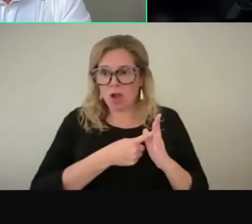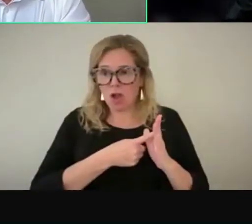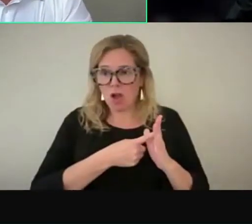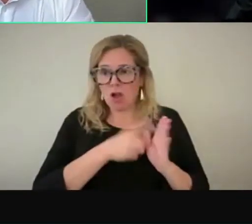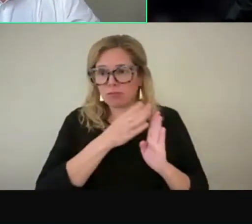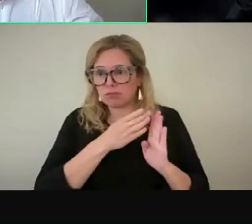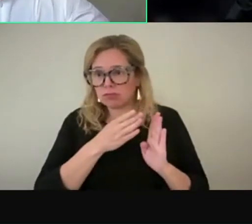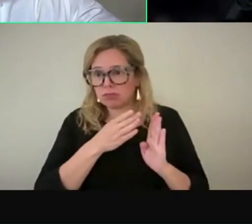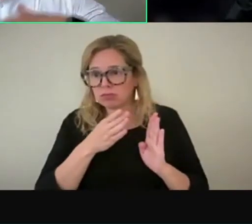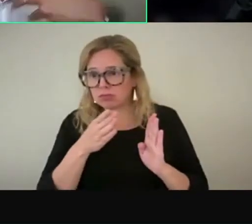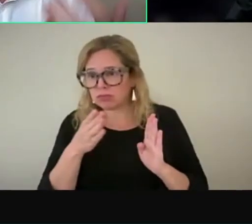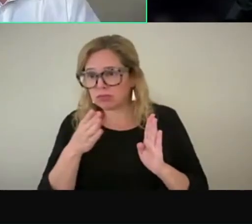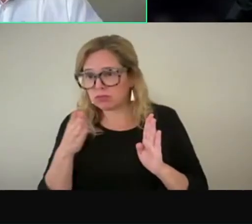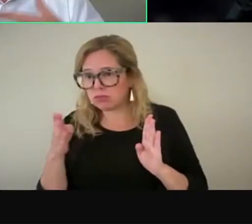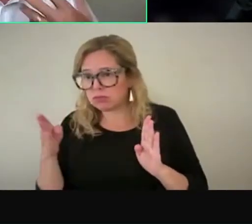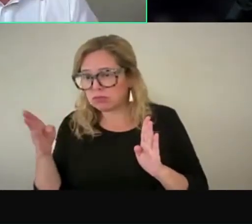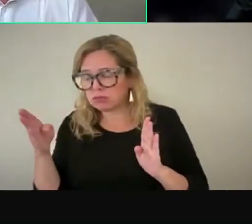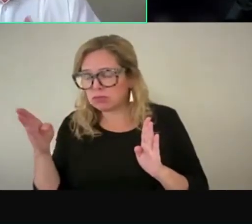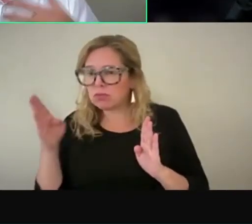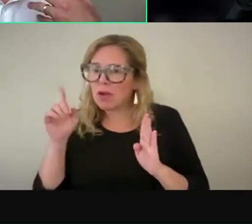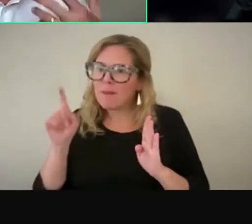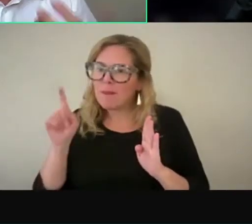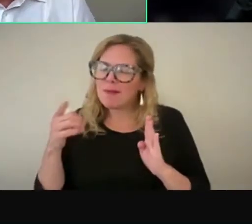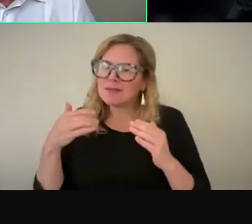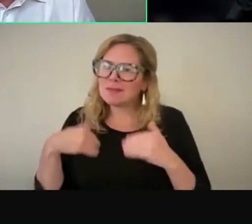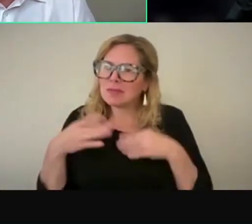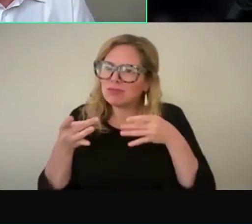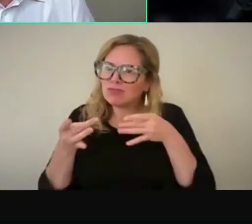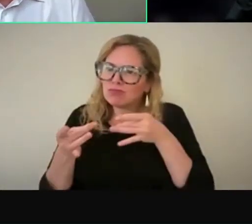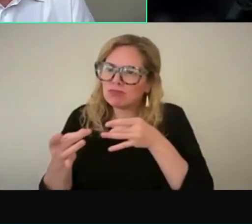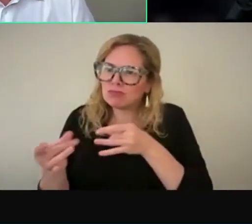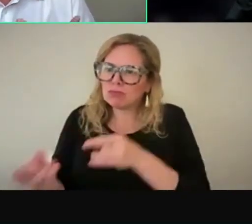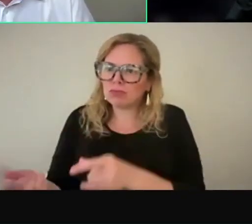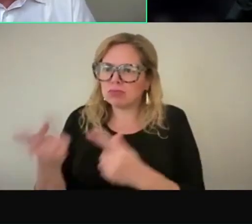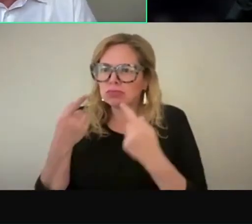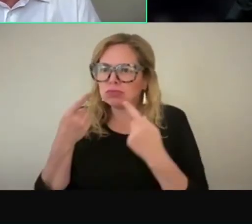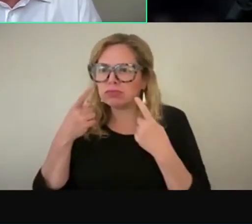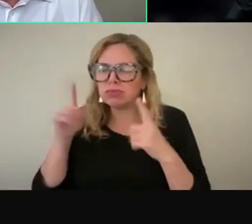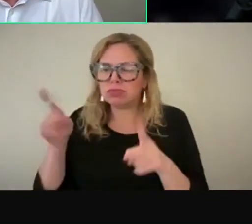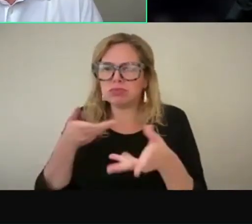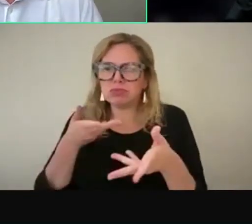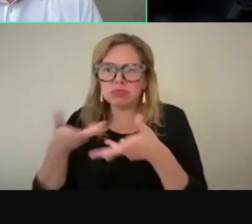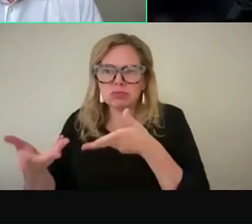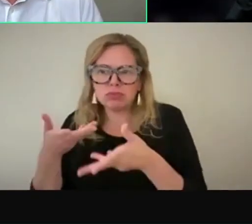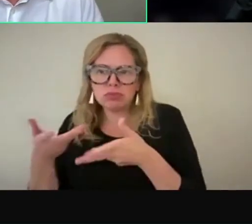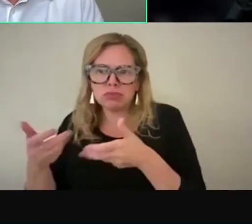And that's a much more complex, much more sophisticated, much more collaborative approach